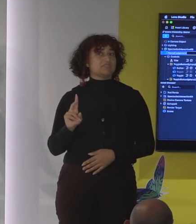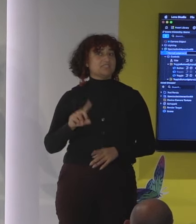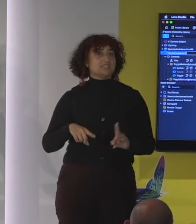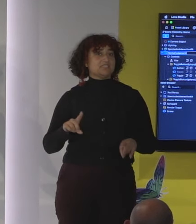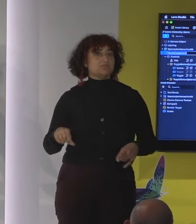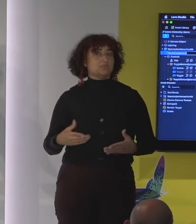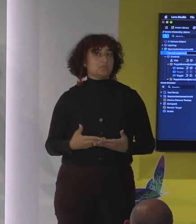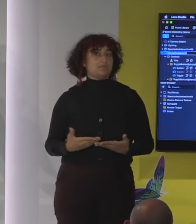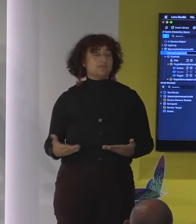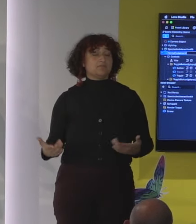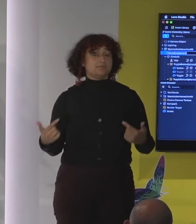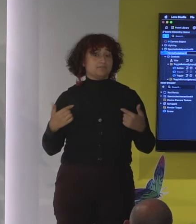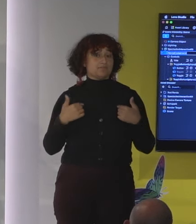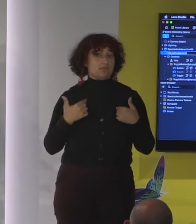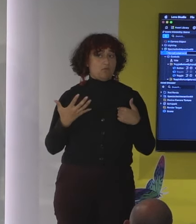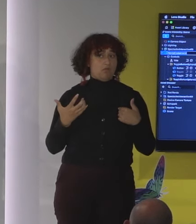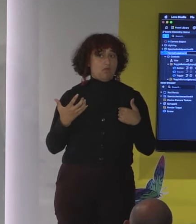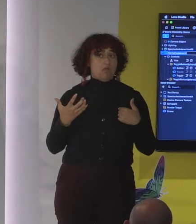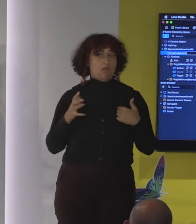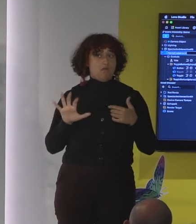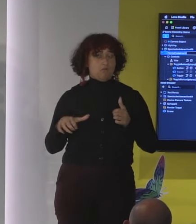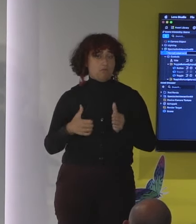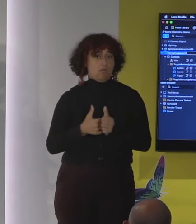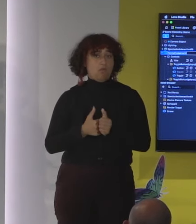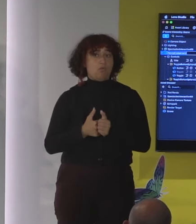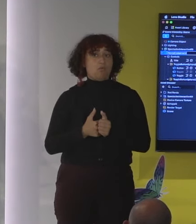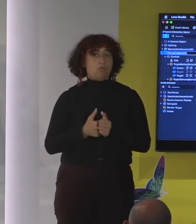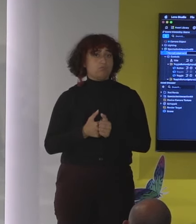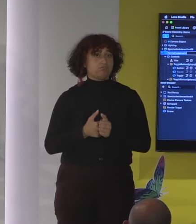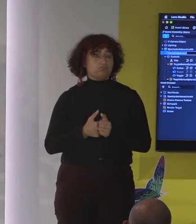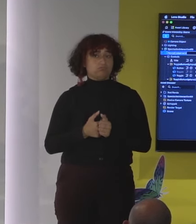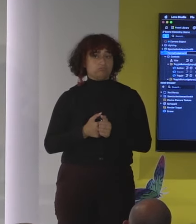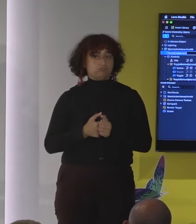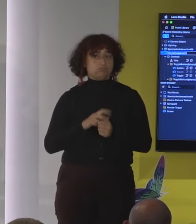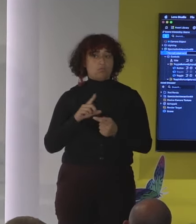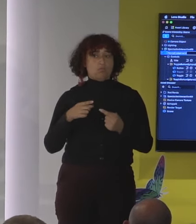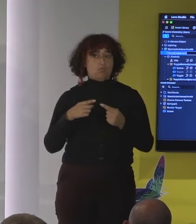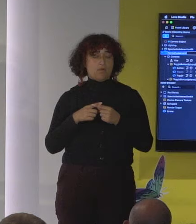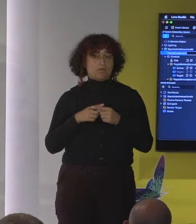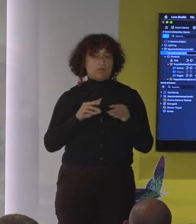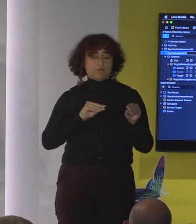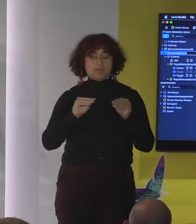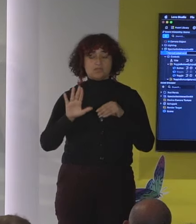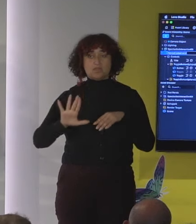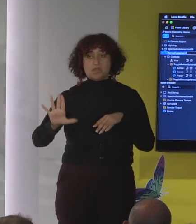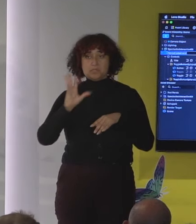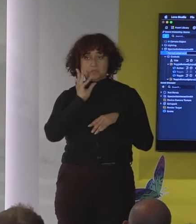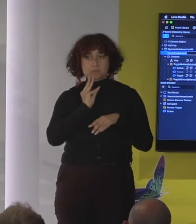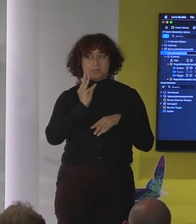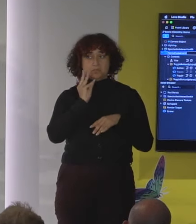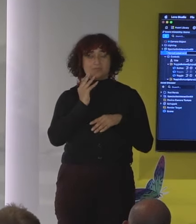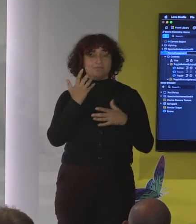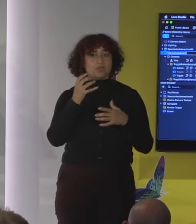So, I want it to follow immediately when they get into their experience, because I don't want 'em to have to look around